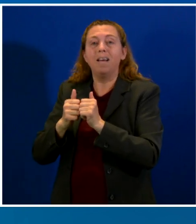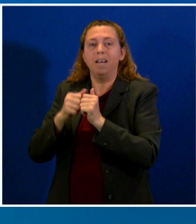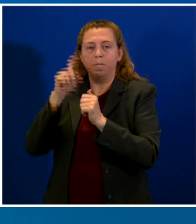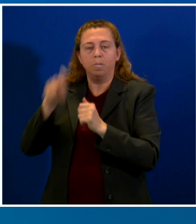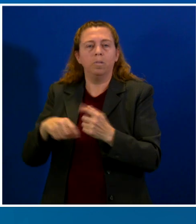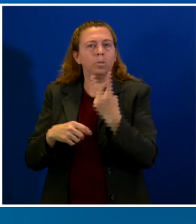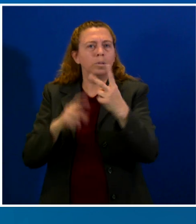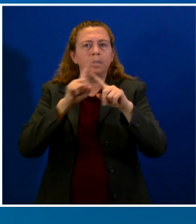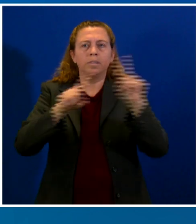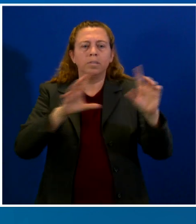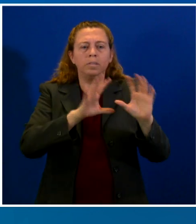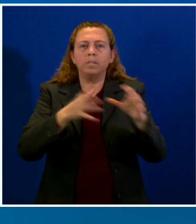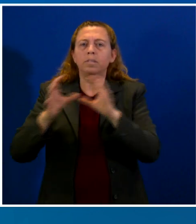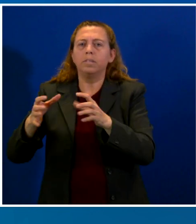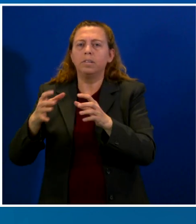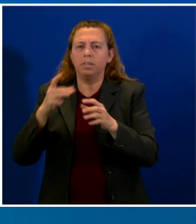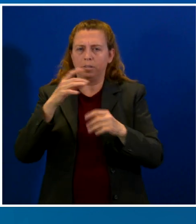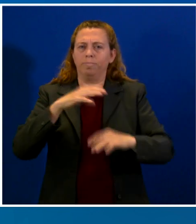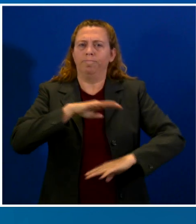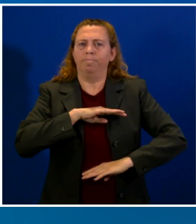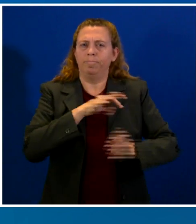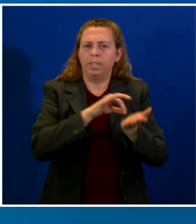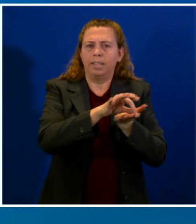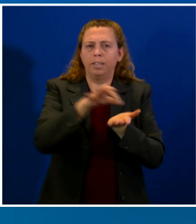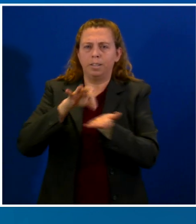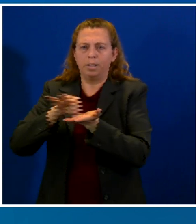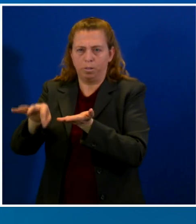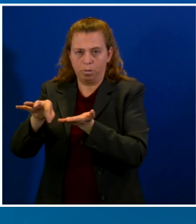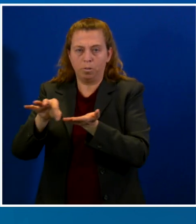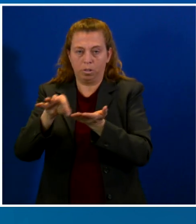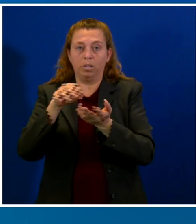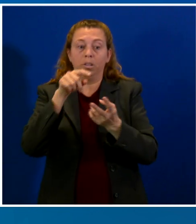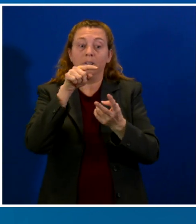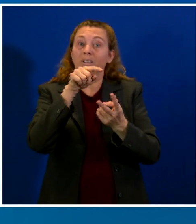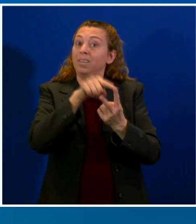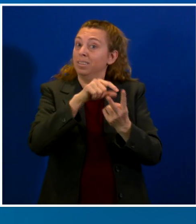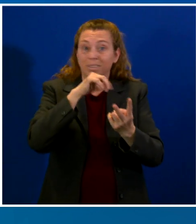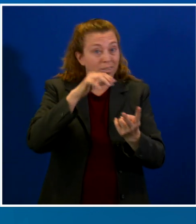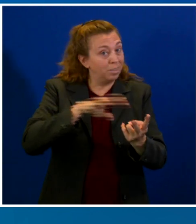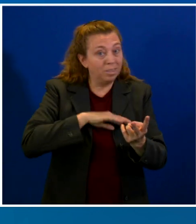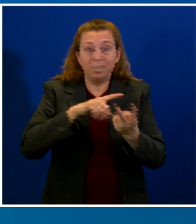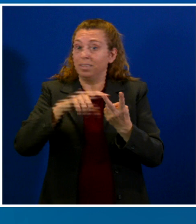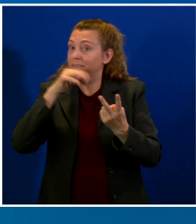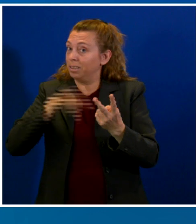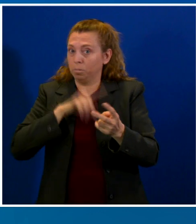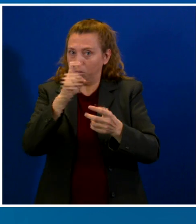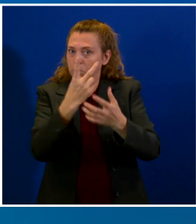counts and hospitalizations. Under the previous plan, a county only needed to fail one